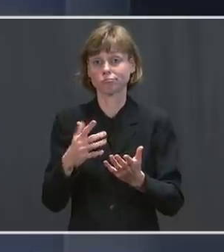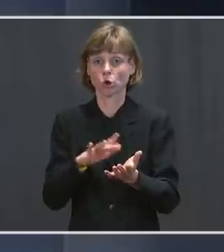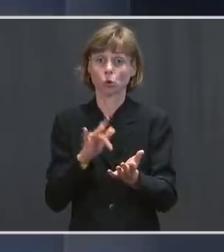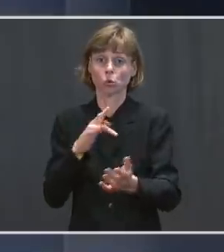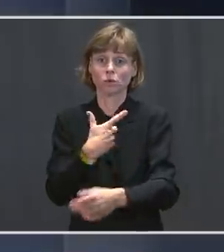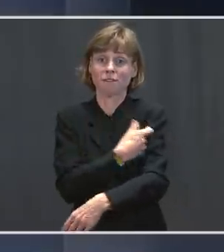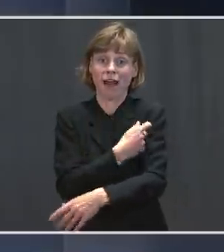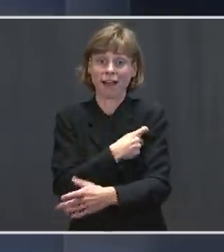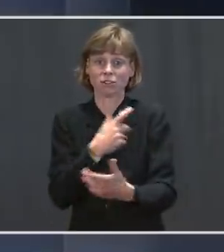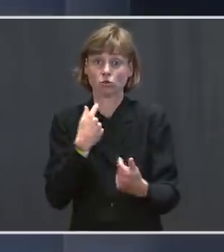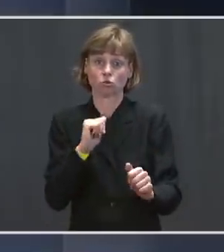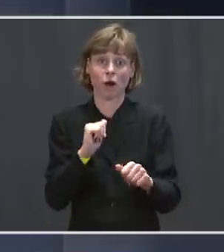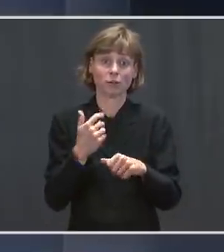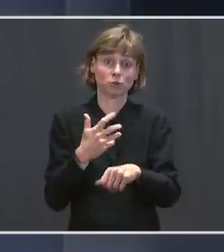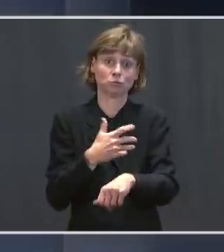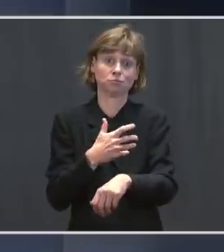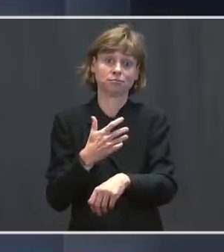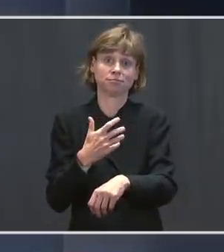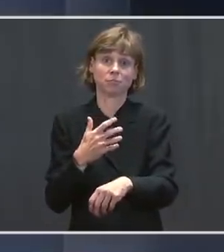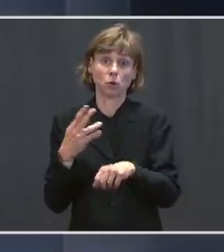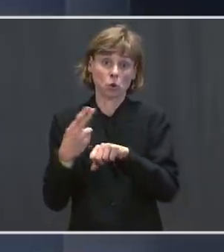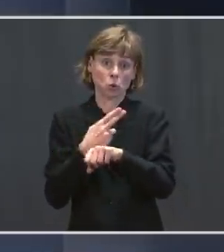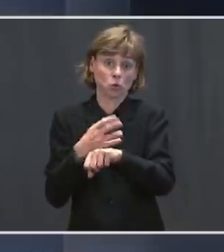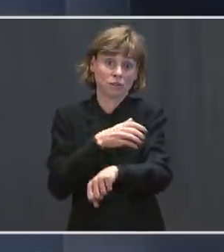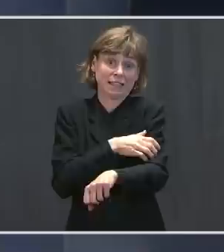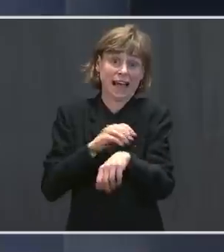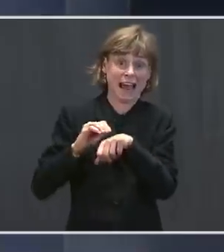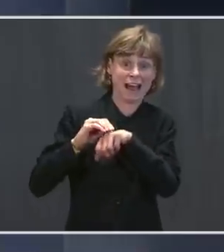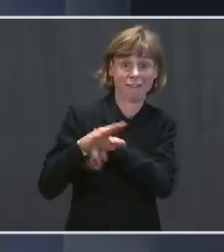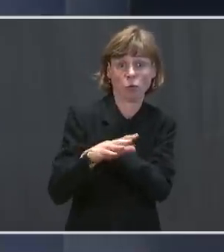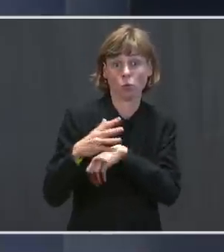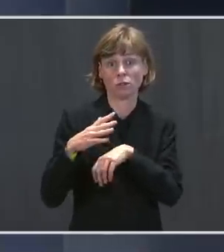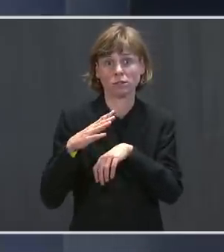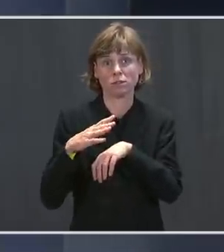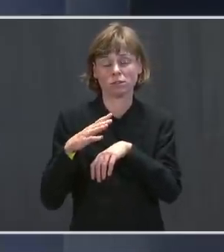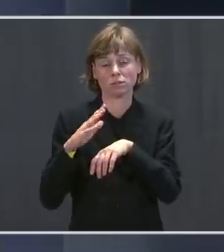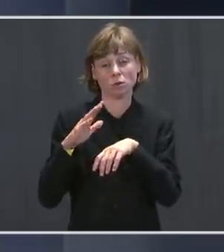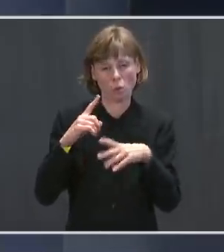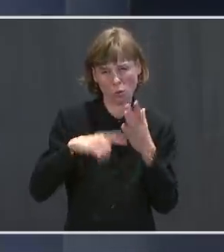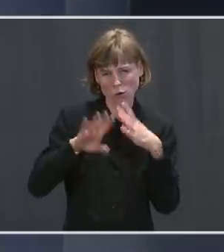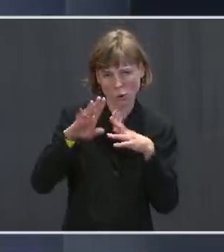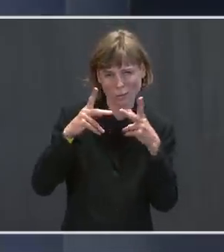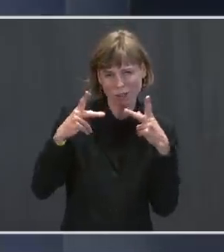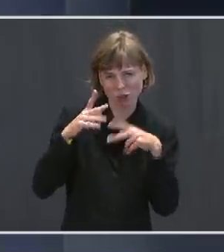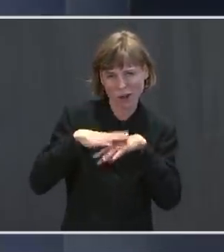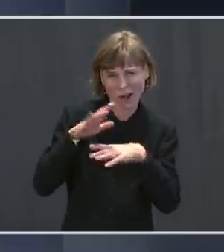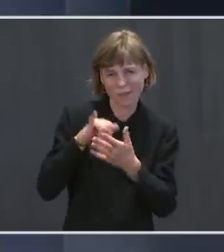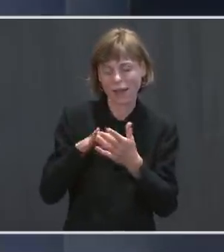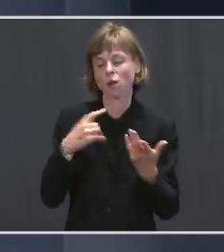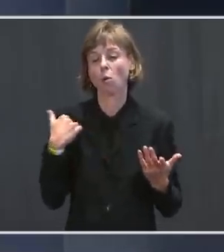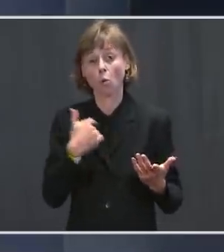Ms. Psaki: Well, our position is that we're focused on ensuring that the American people are vaccinated, that we are getting as many shots